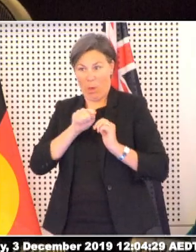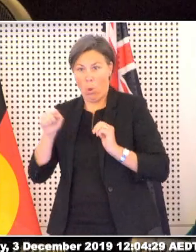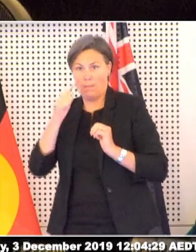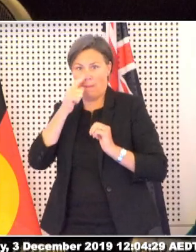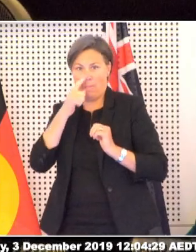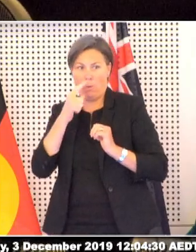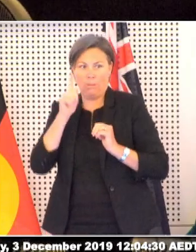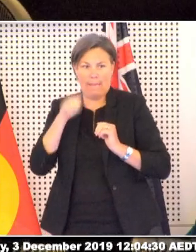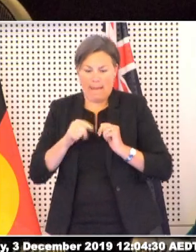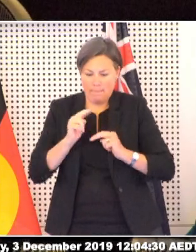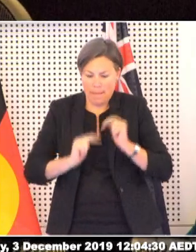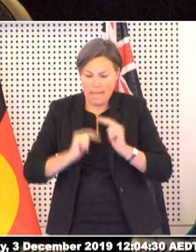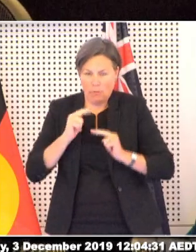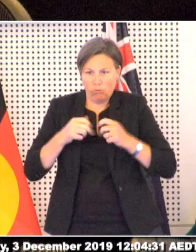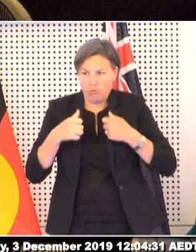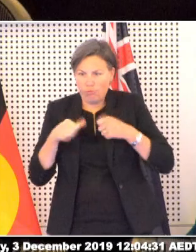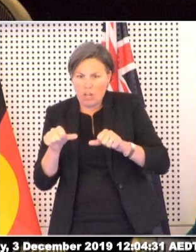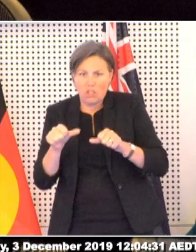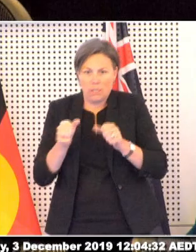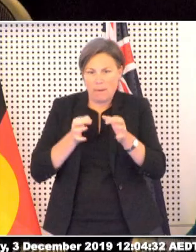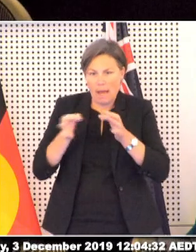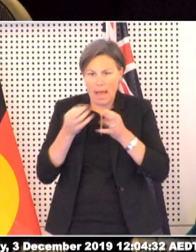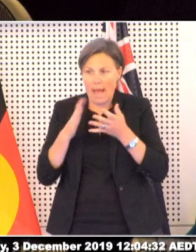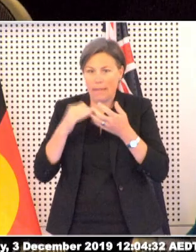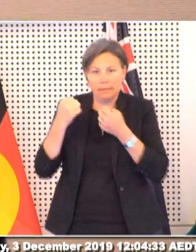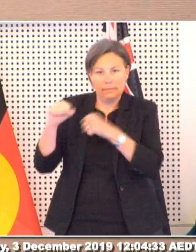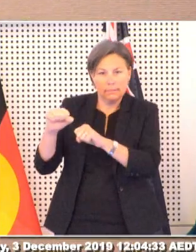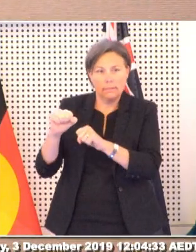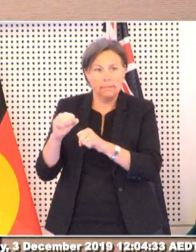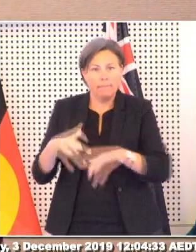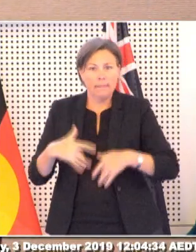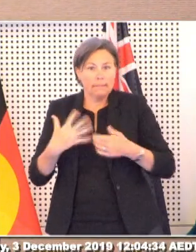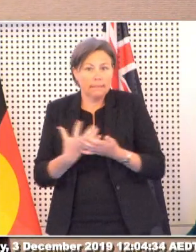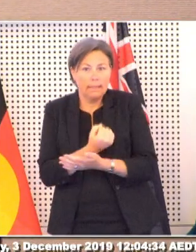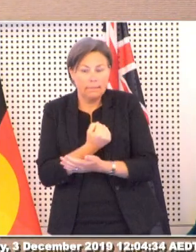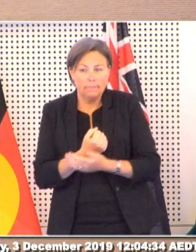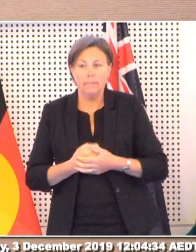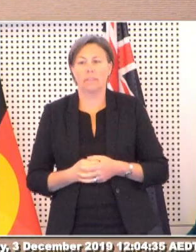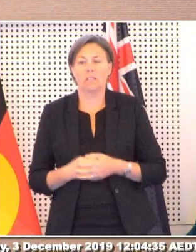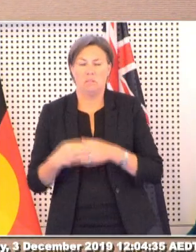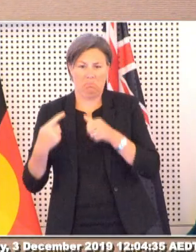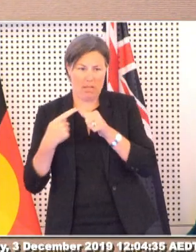The – the concept of accumulating abuse has featured very